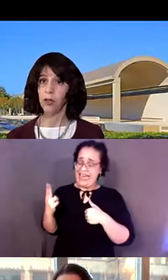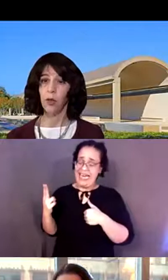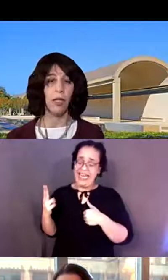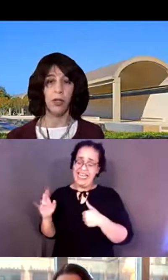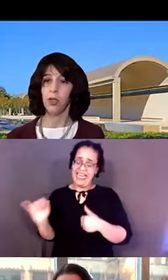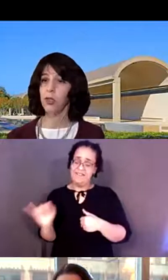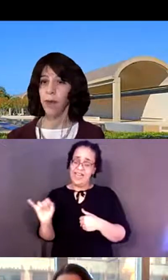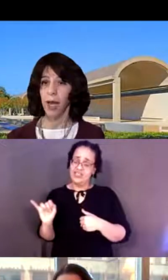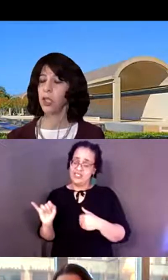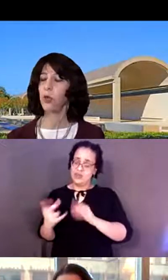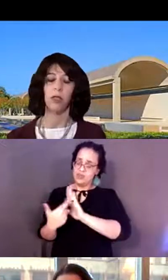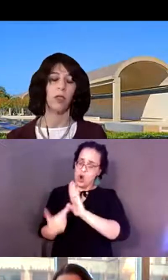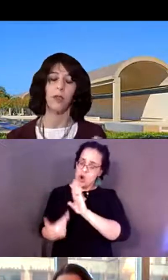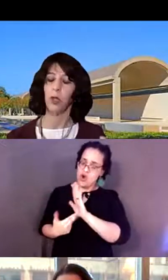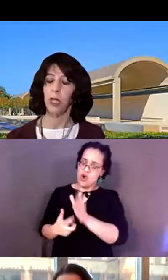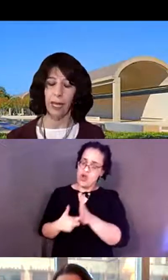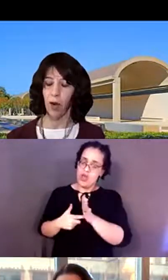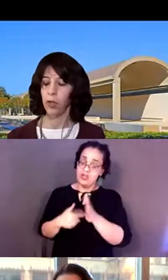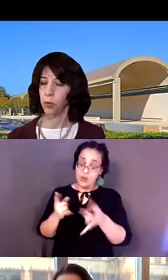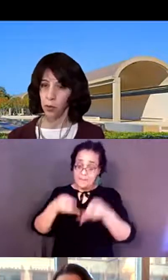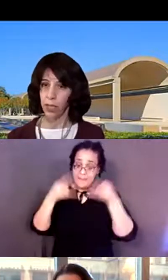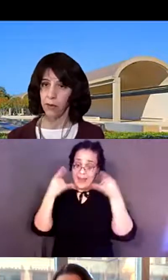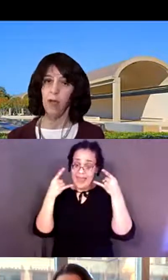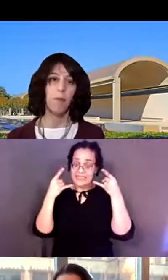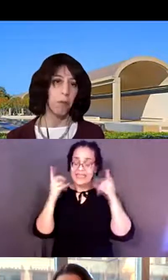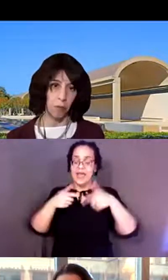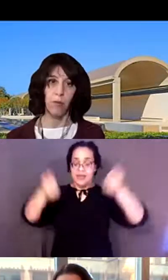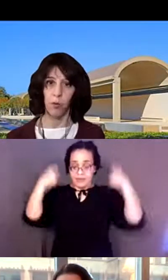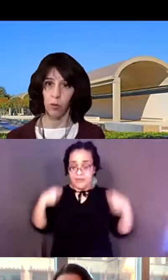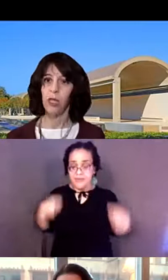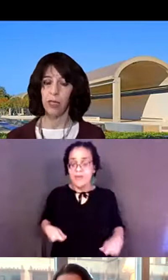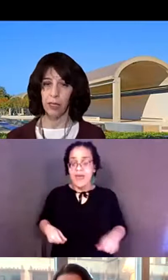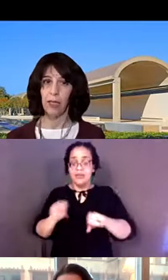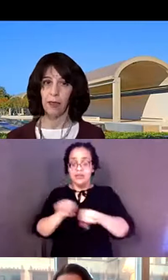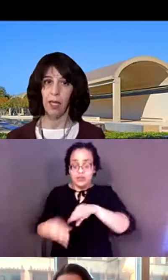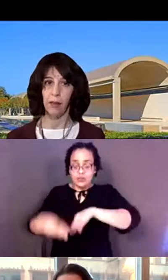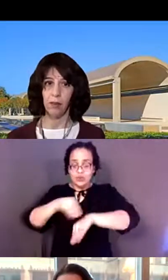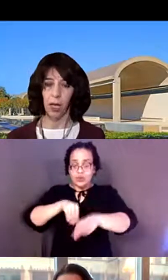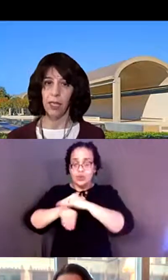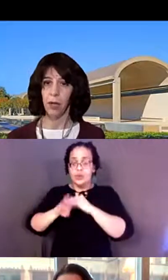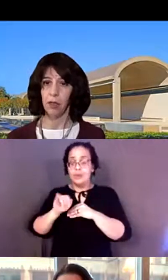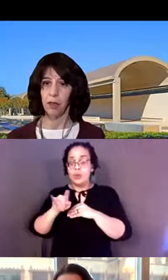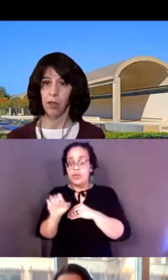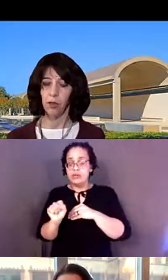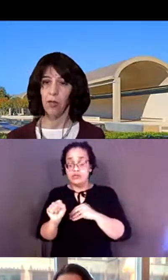in addition to a mask you also have to wear a gown and booties.